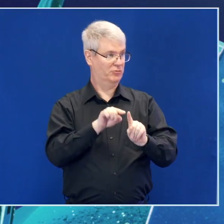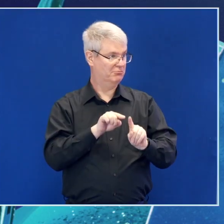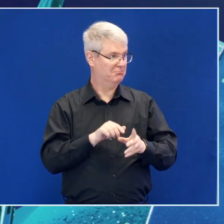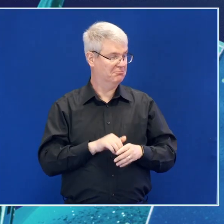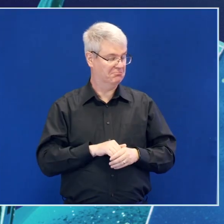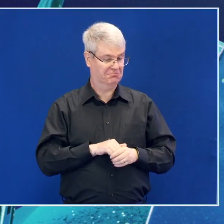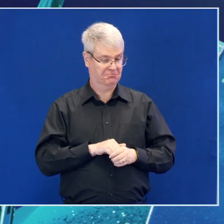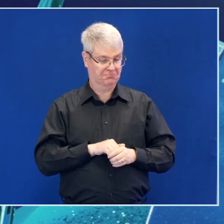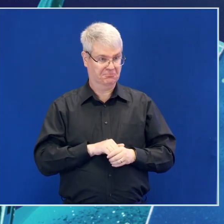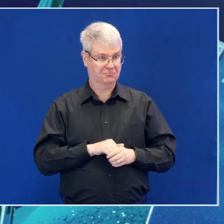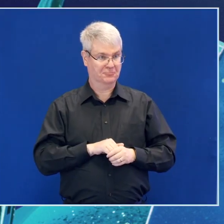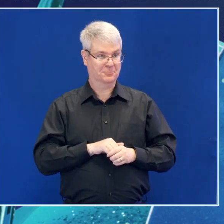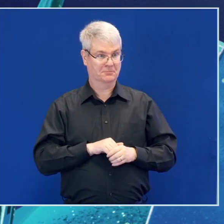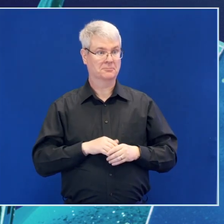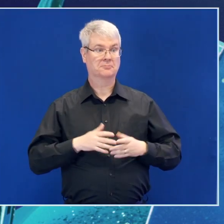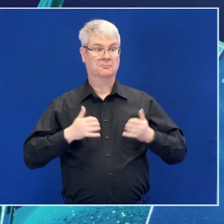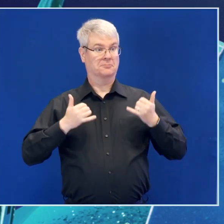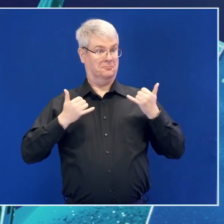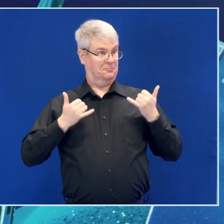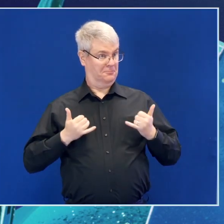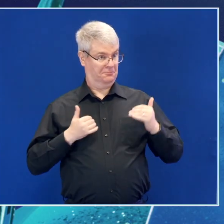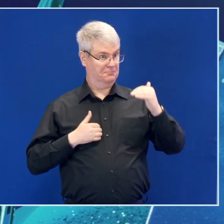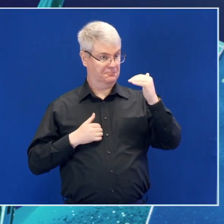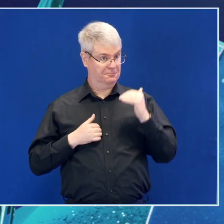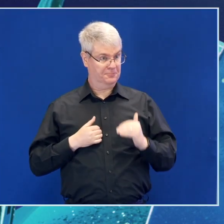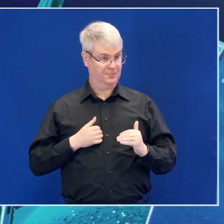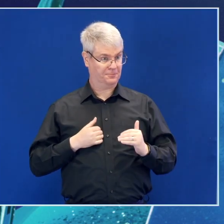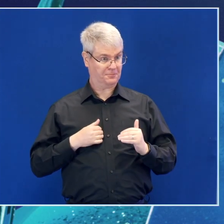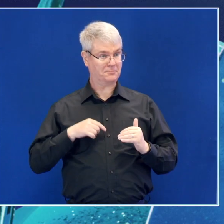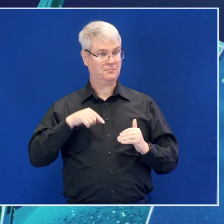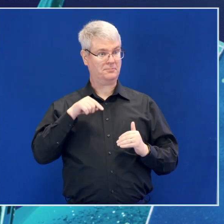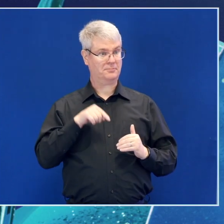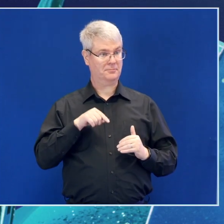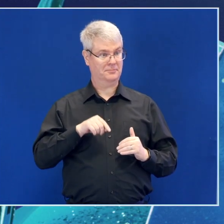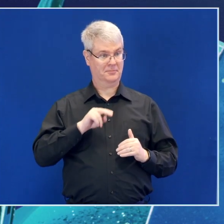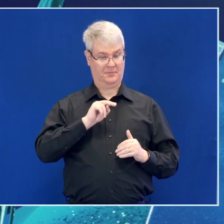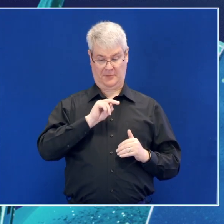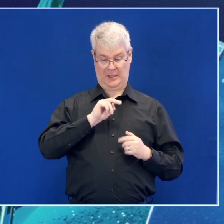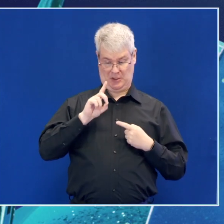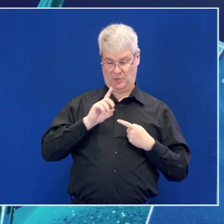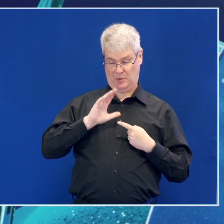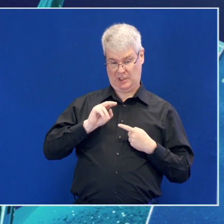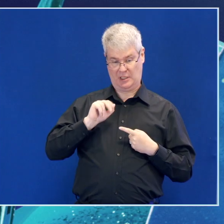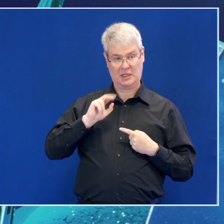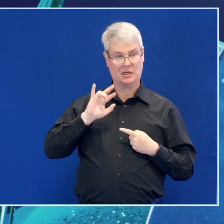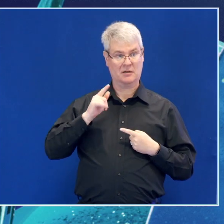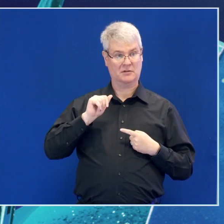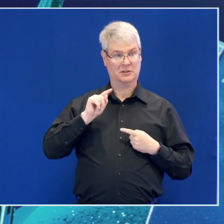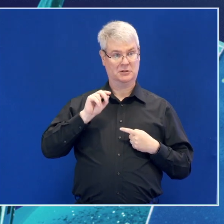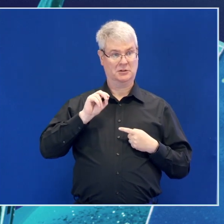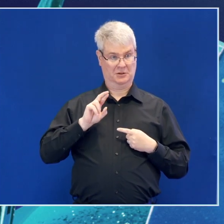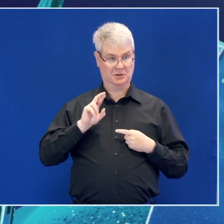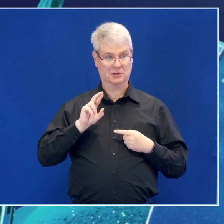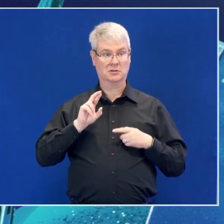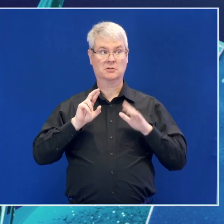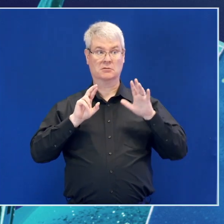This is the configuration for the neurodiversity navigator. And I want you to notice that this is built in natural language.